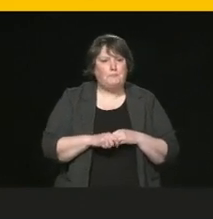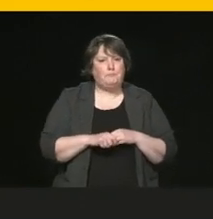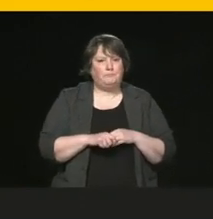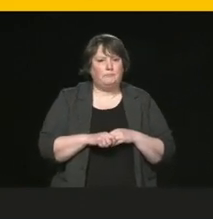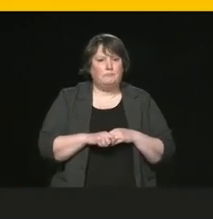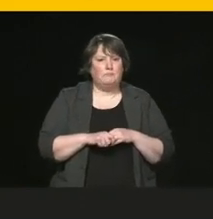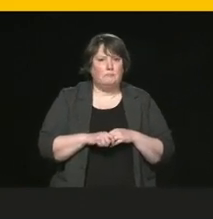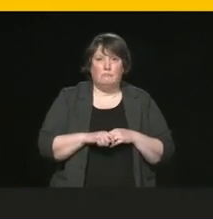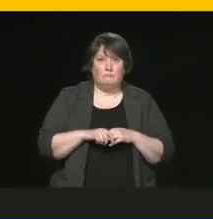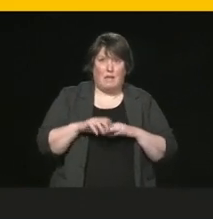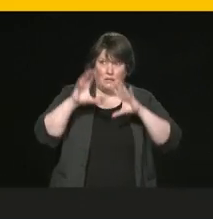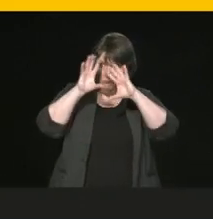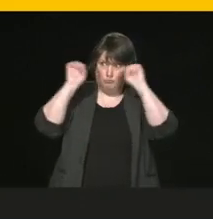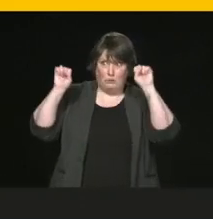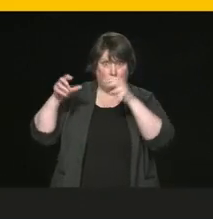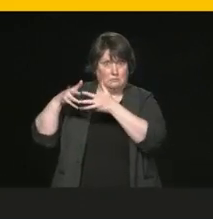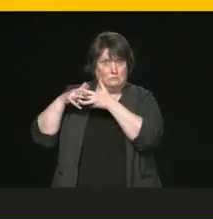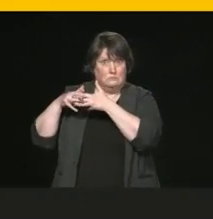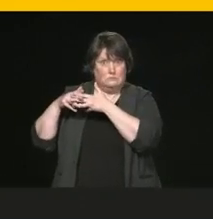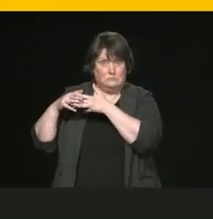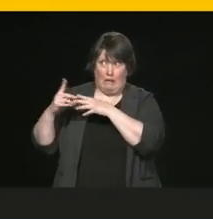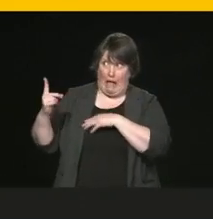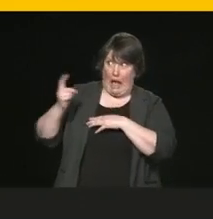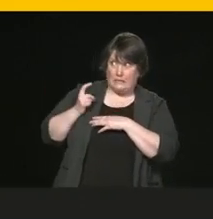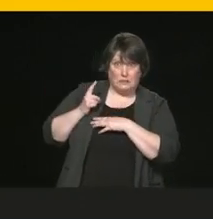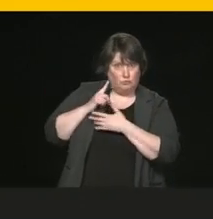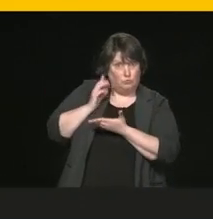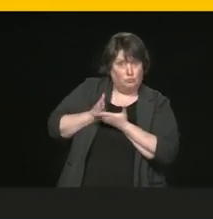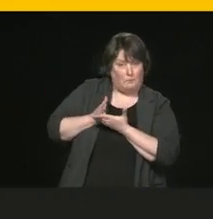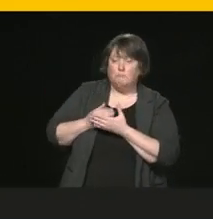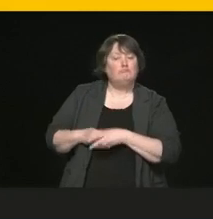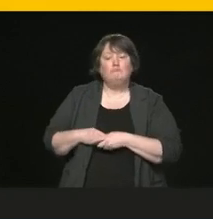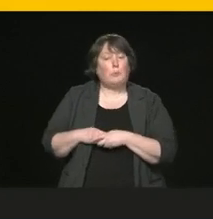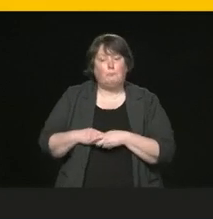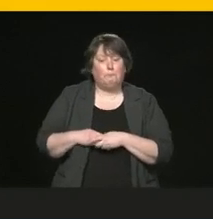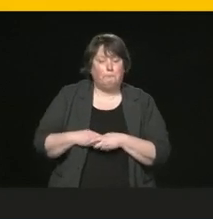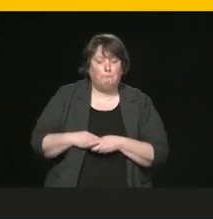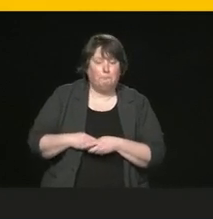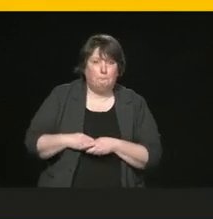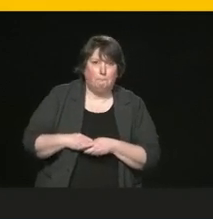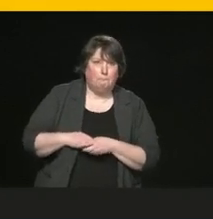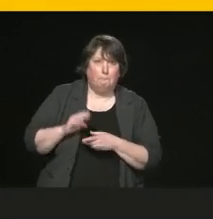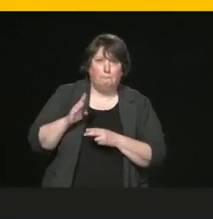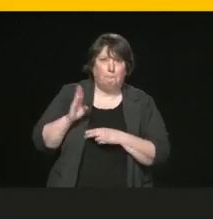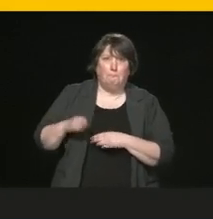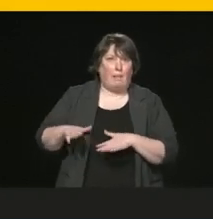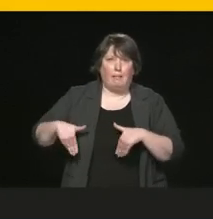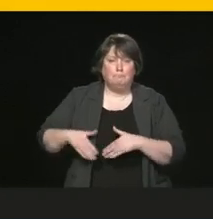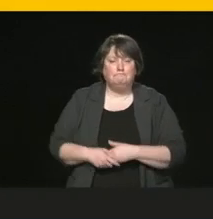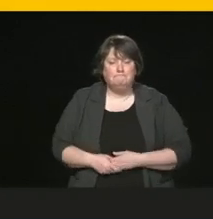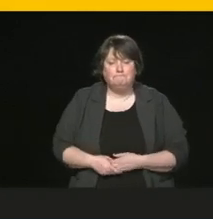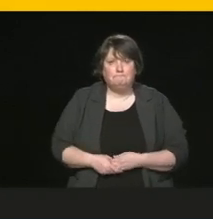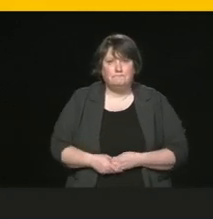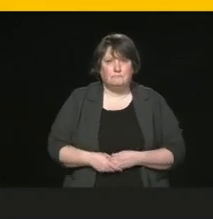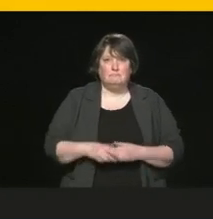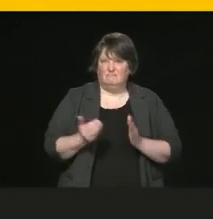FOR YOU OR FOR THE MEDIA. AND, NO, THE PRESIDENT HAS MADE